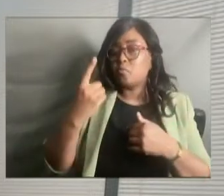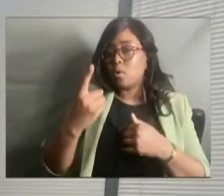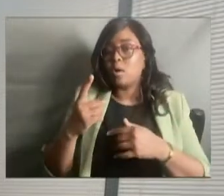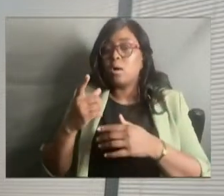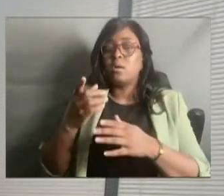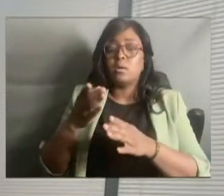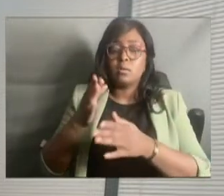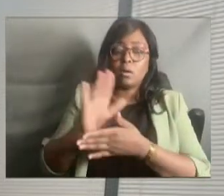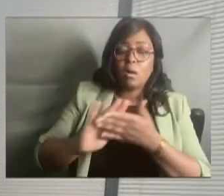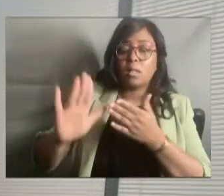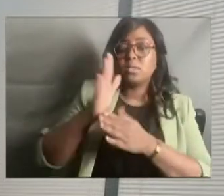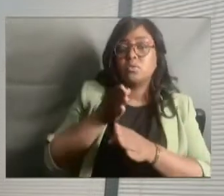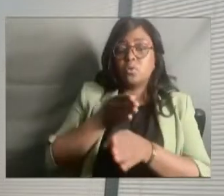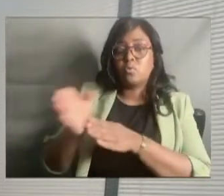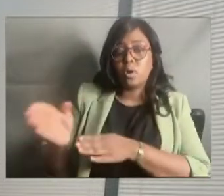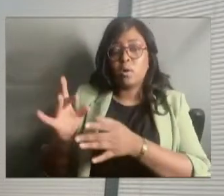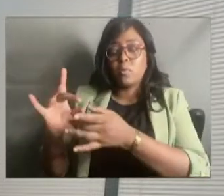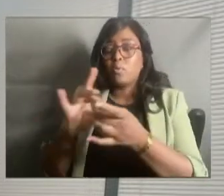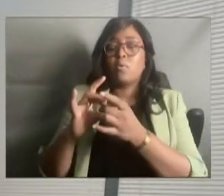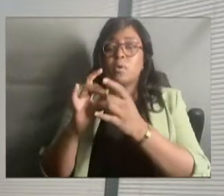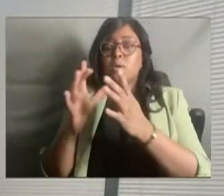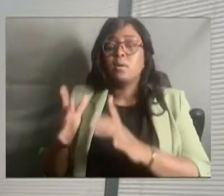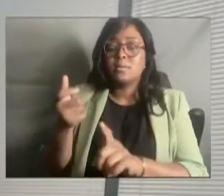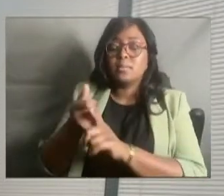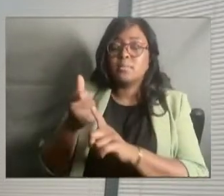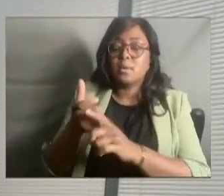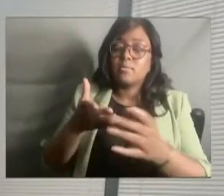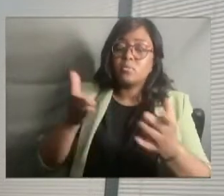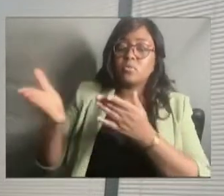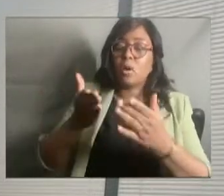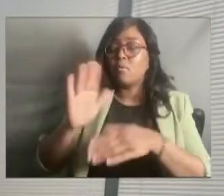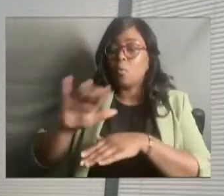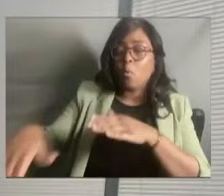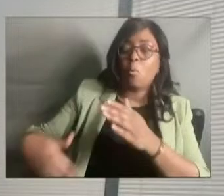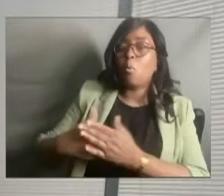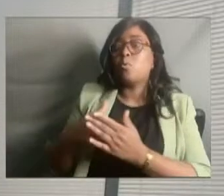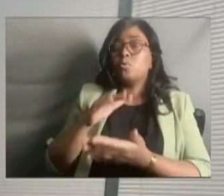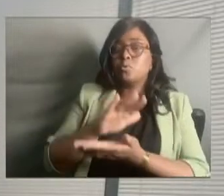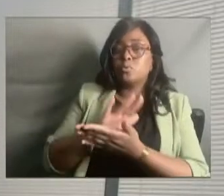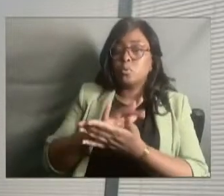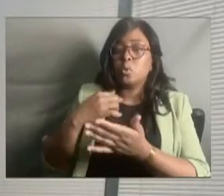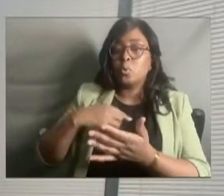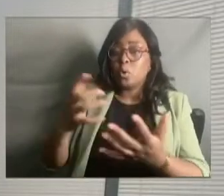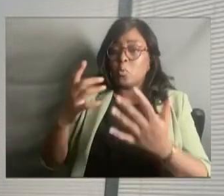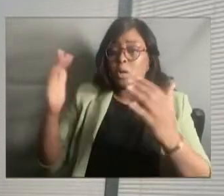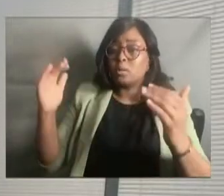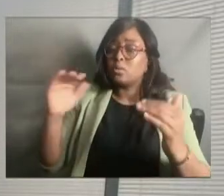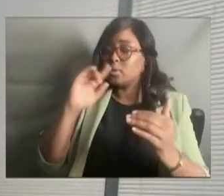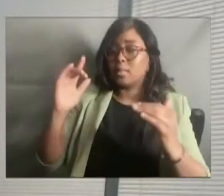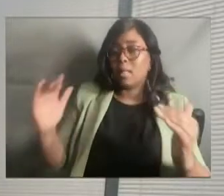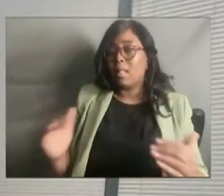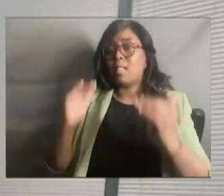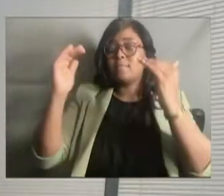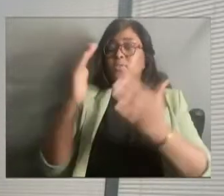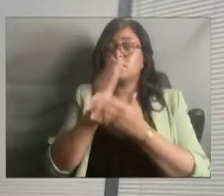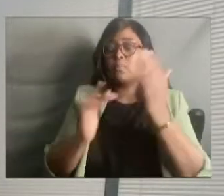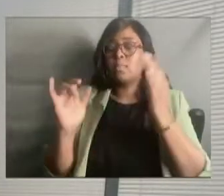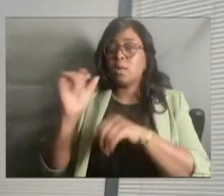addition to counselors and high schools, there's one college and career coordinator who serves